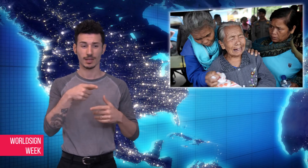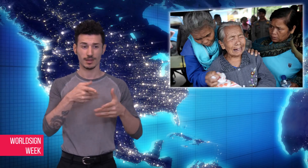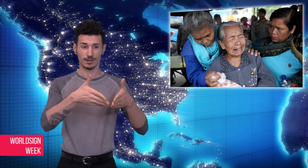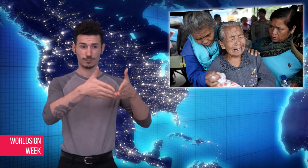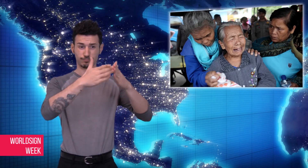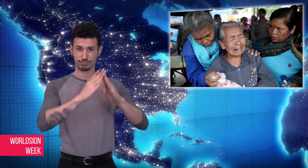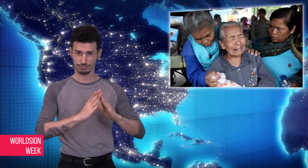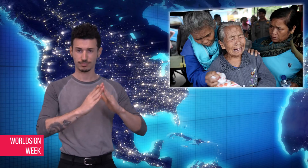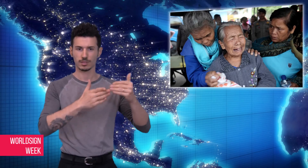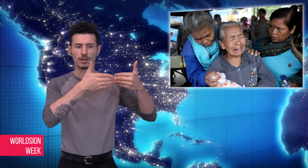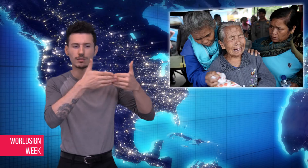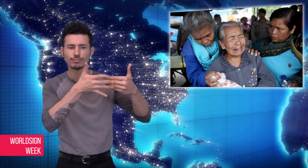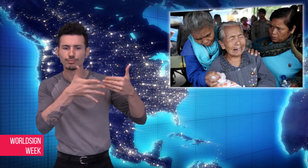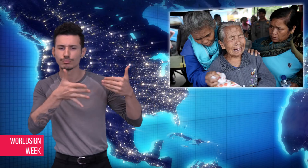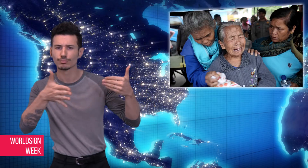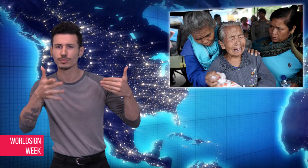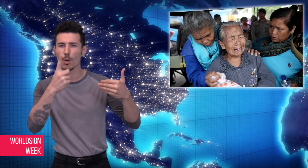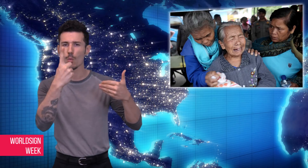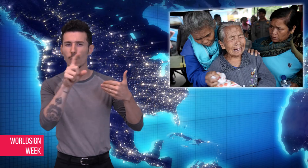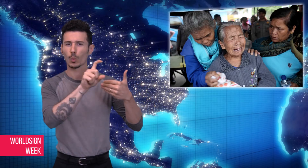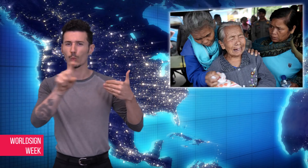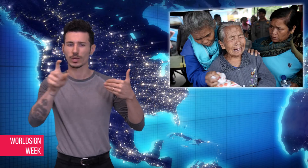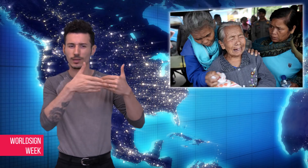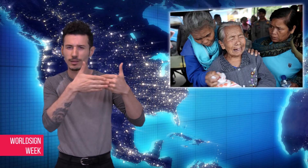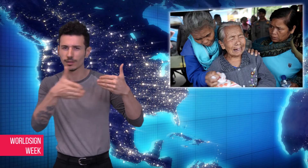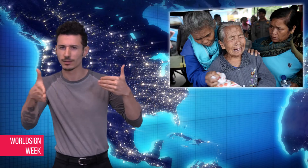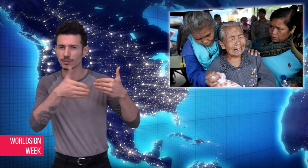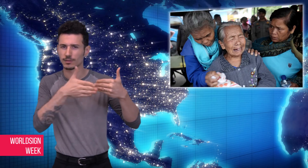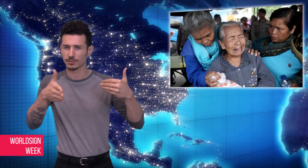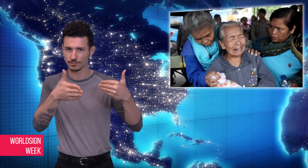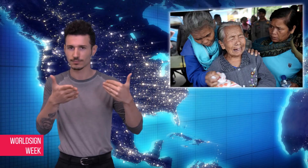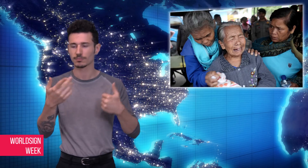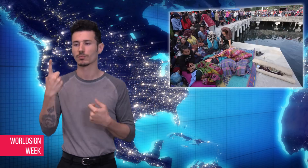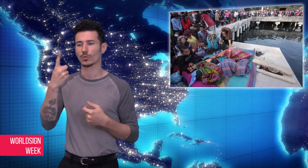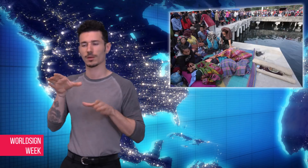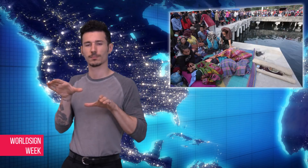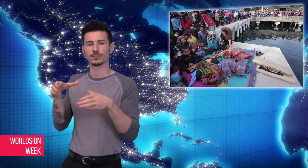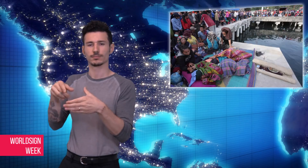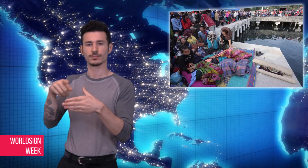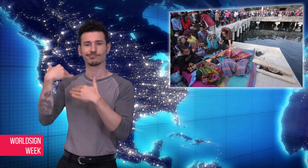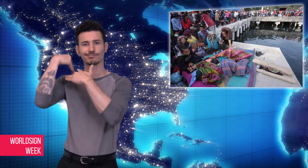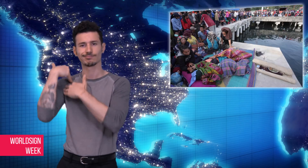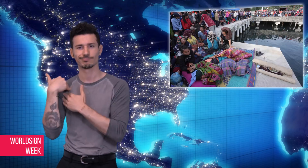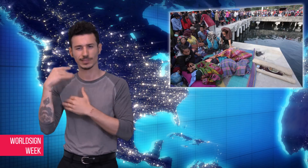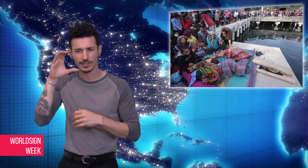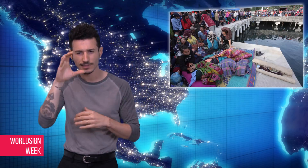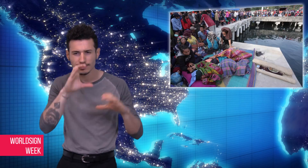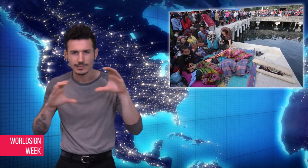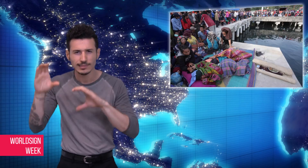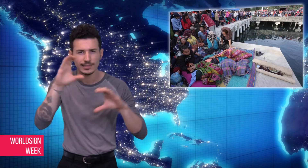search and rescue teams tried to find bodies in the lake which is 1,600